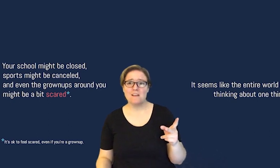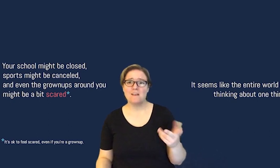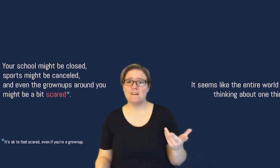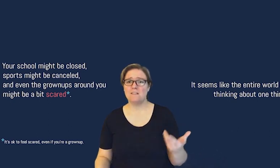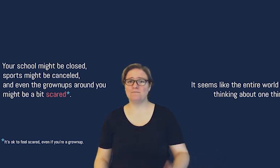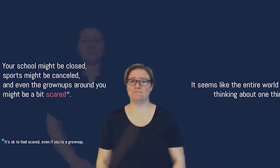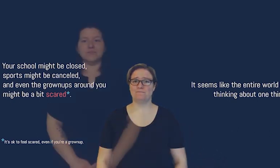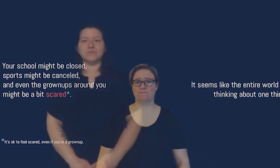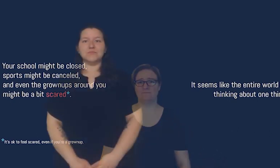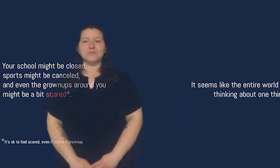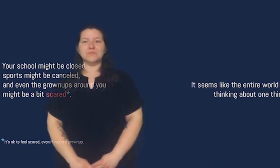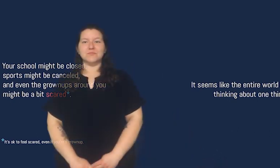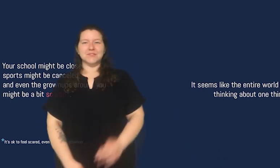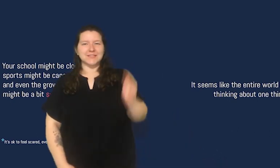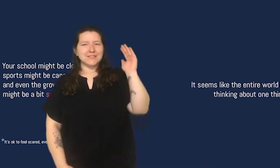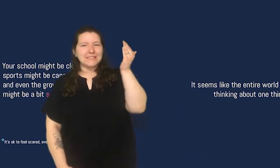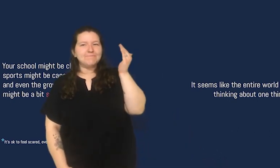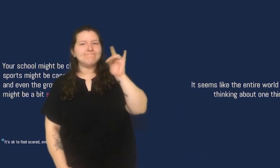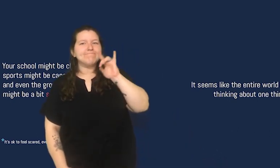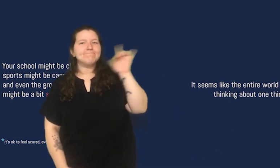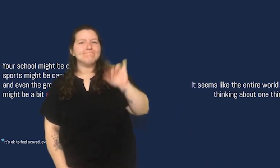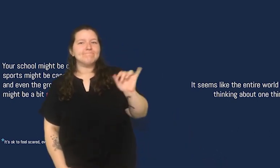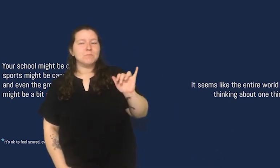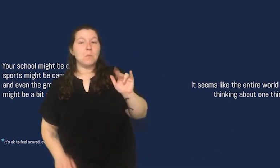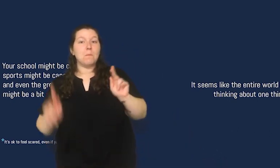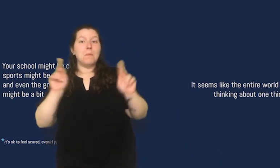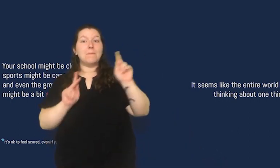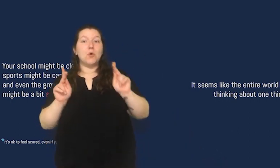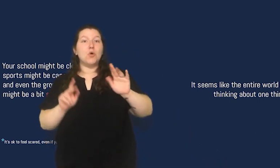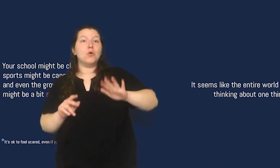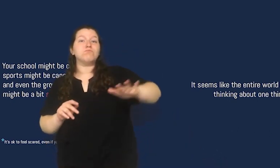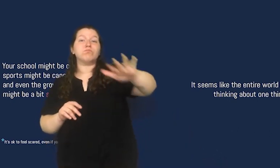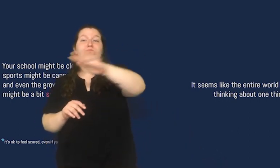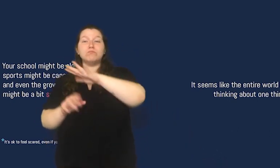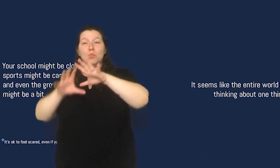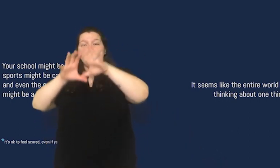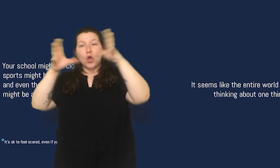It's okay to feel that way. It seems like the entire world